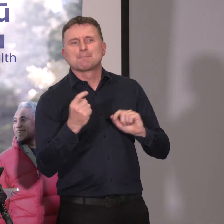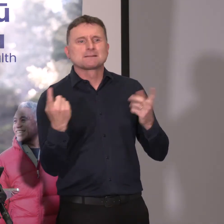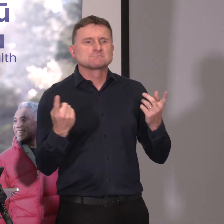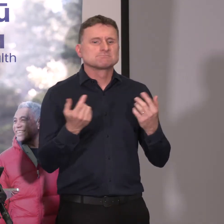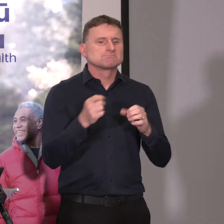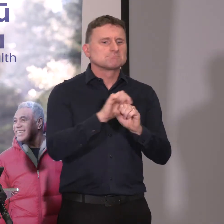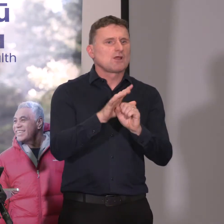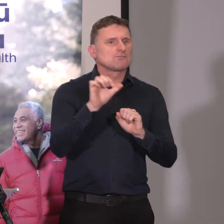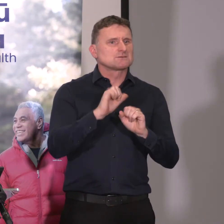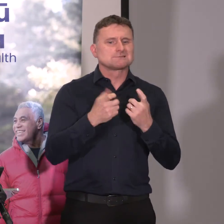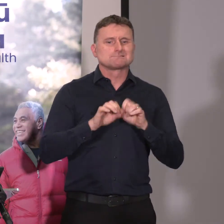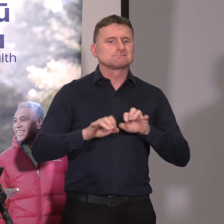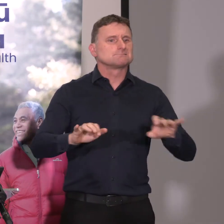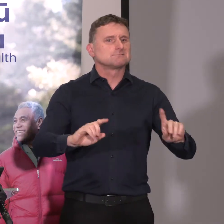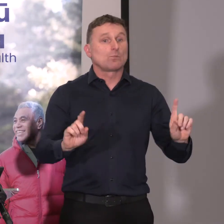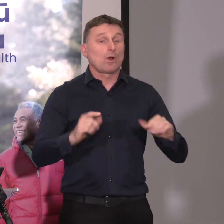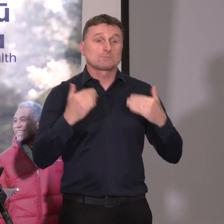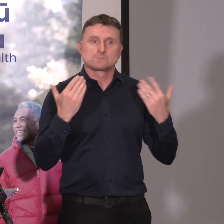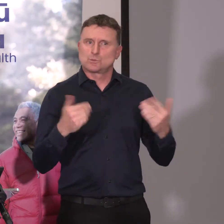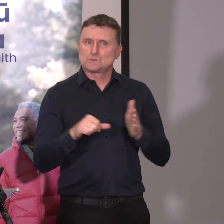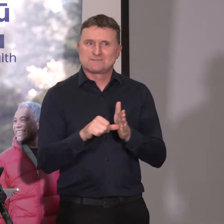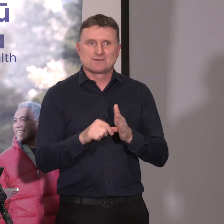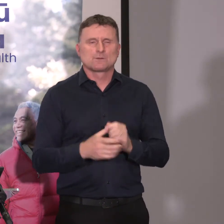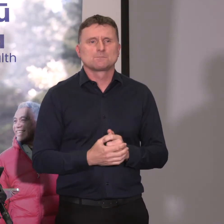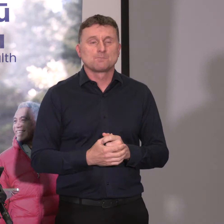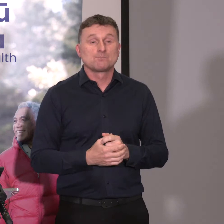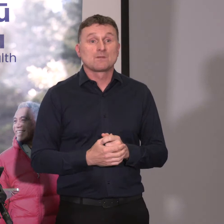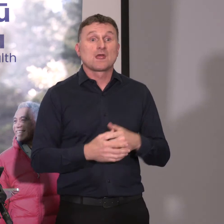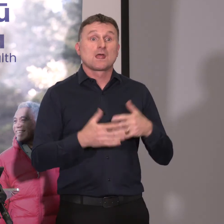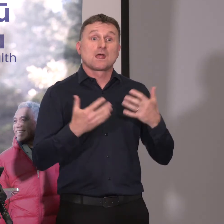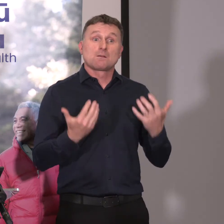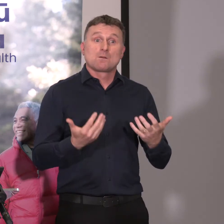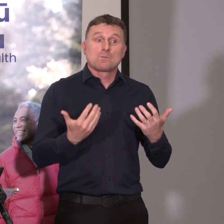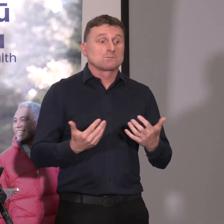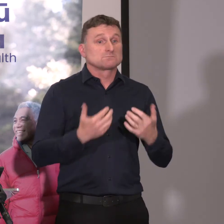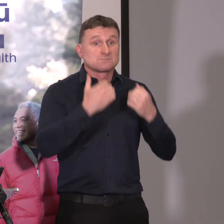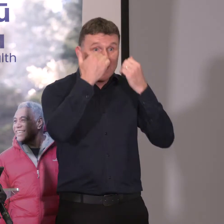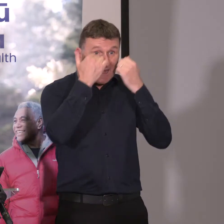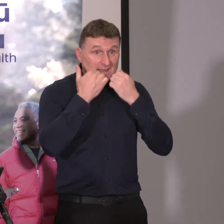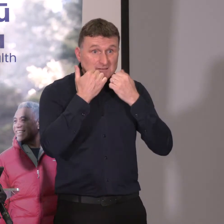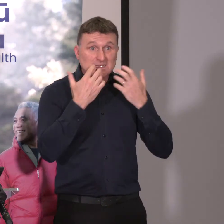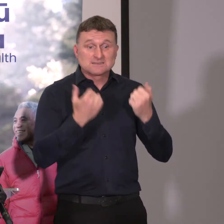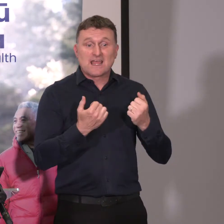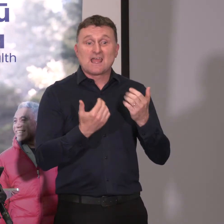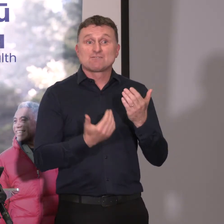circulating makes it more difficult to predict how